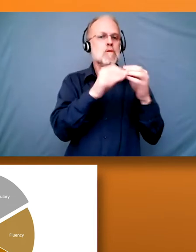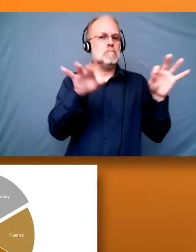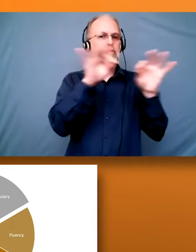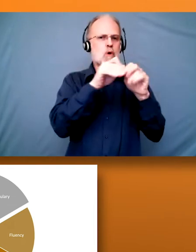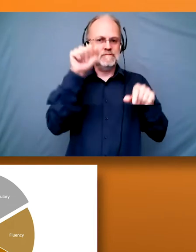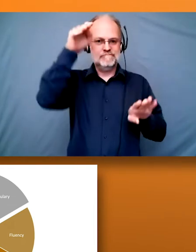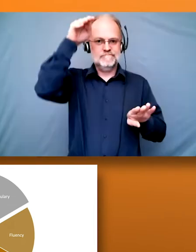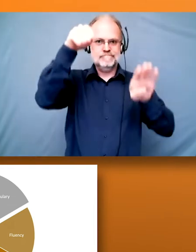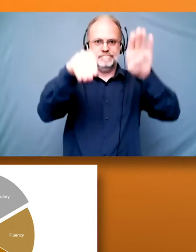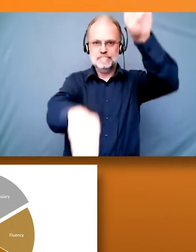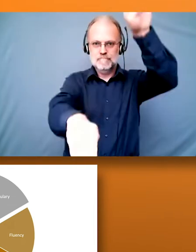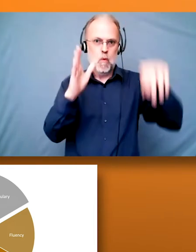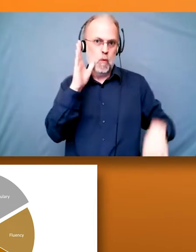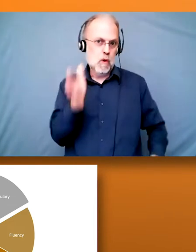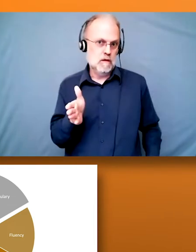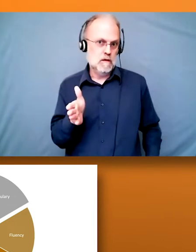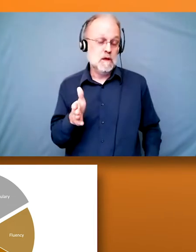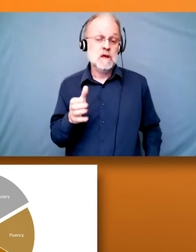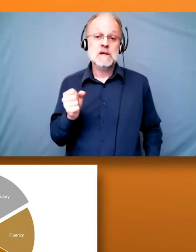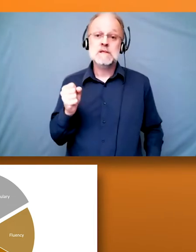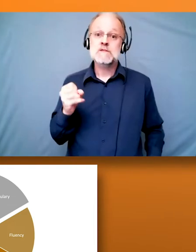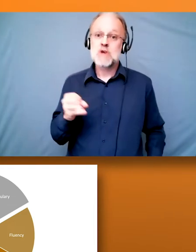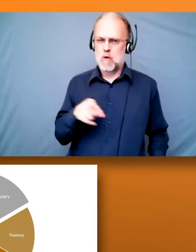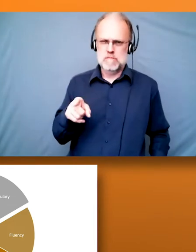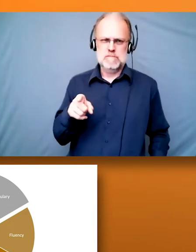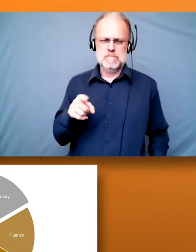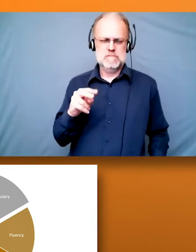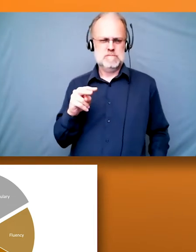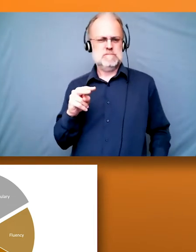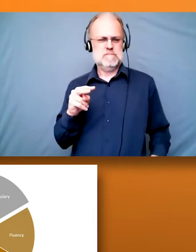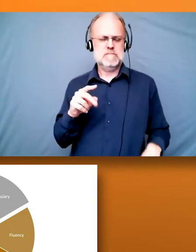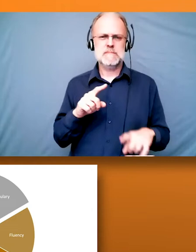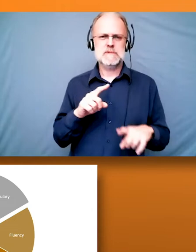become more important. So, that's why it might look different to you